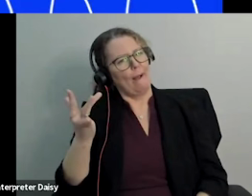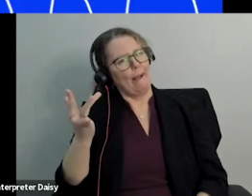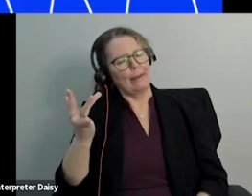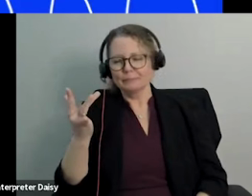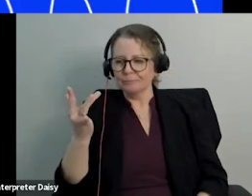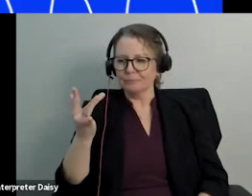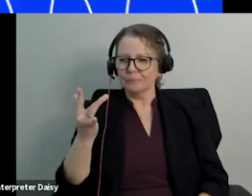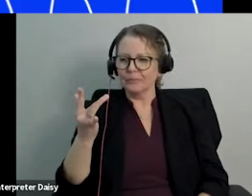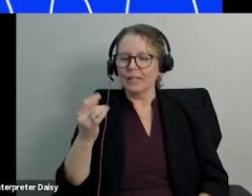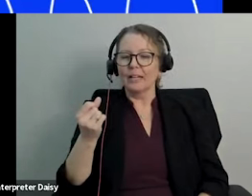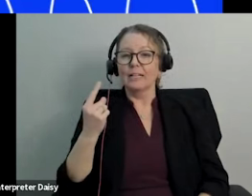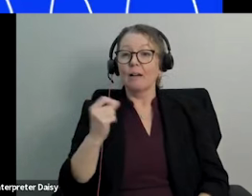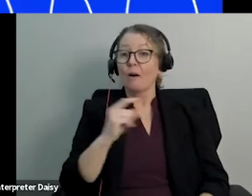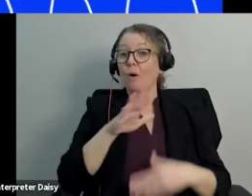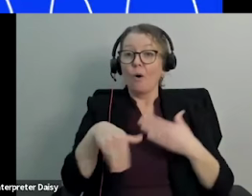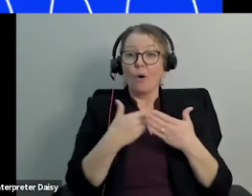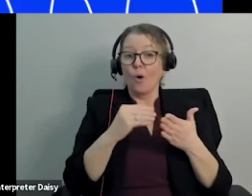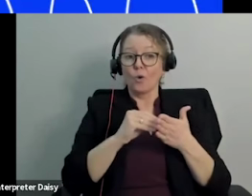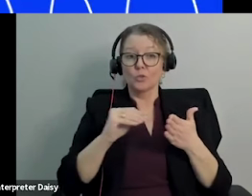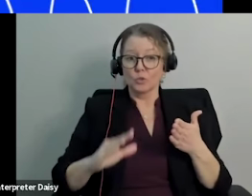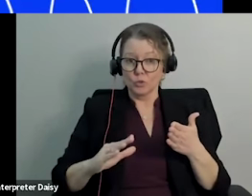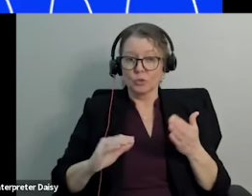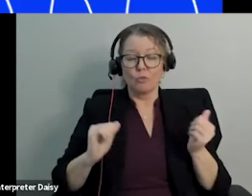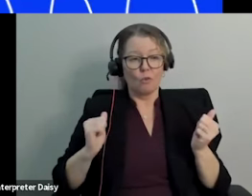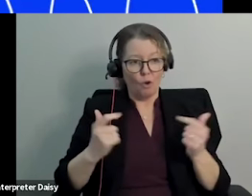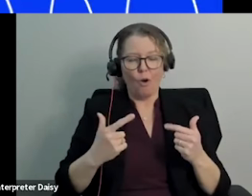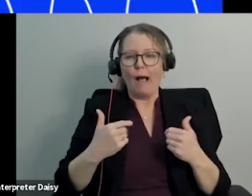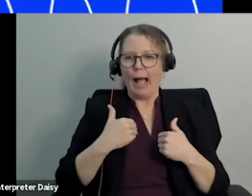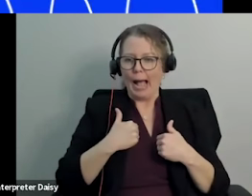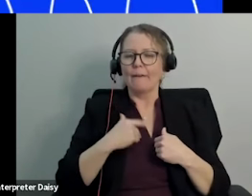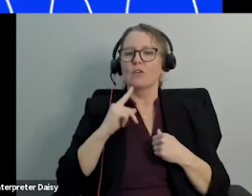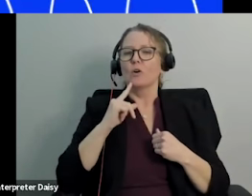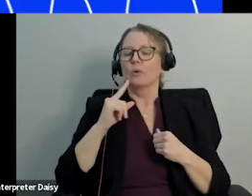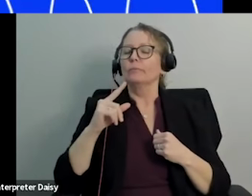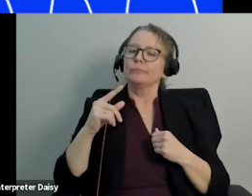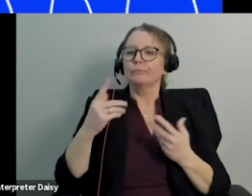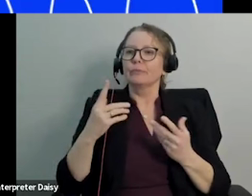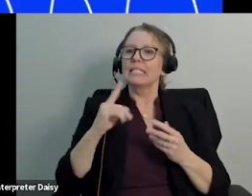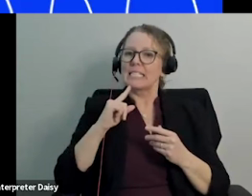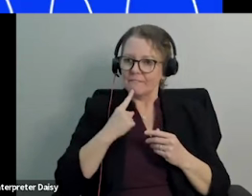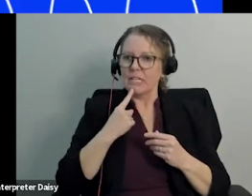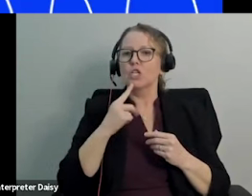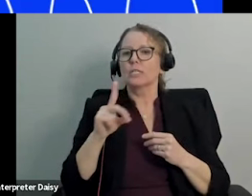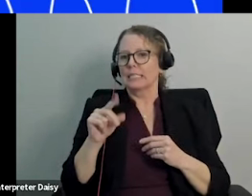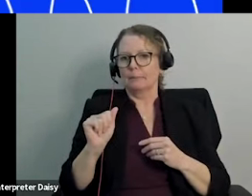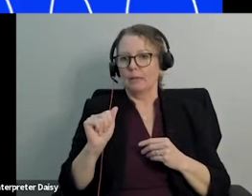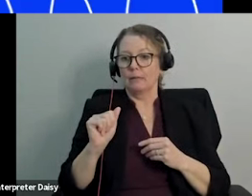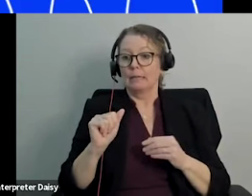is every student at Harris-Hillman has a severe, profound disability and no one student has the same diagnosis.